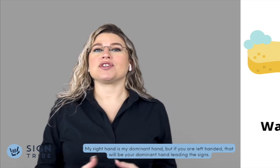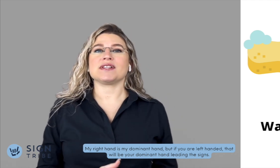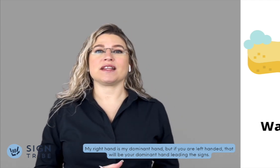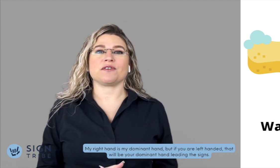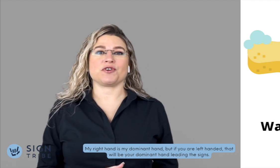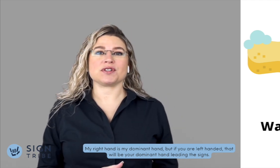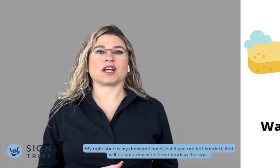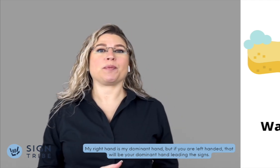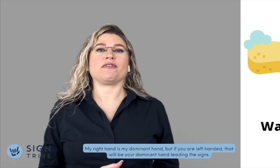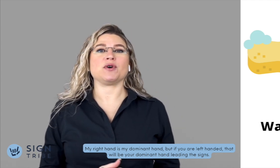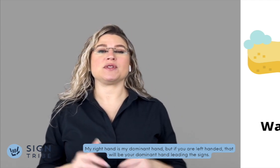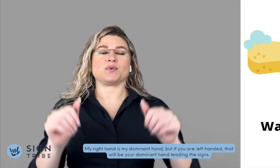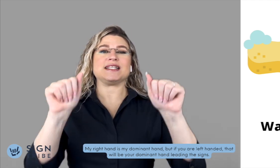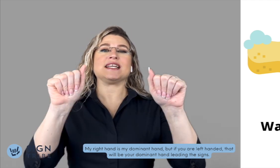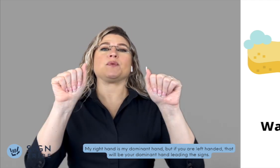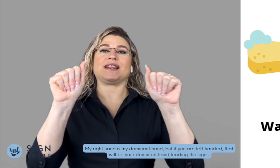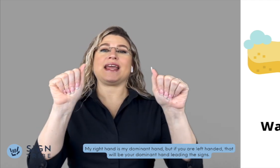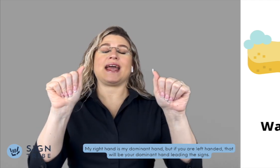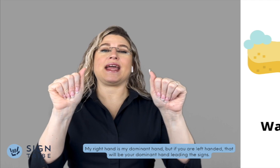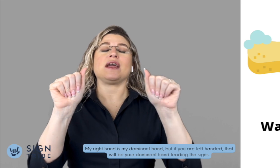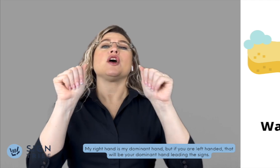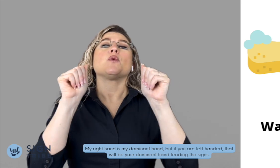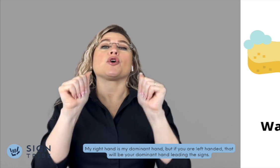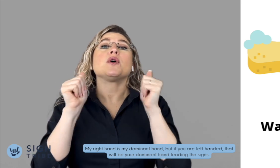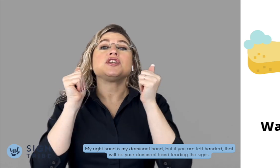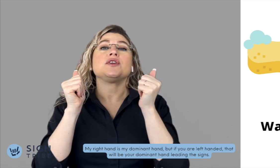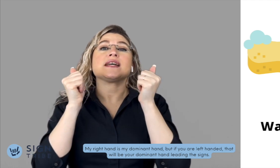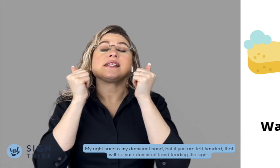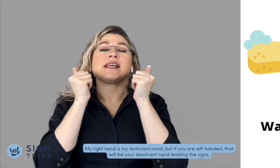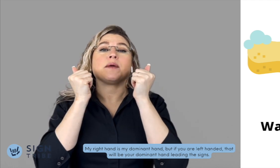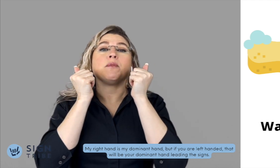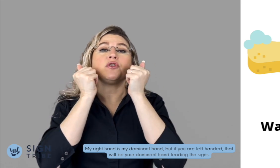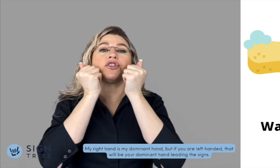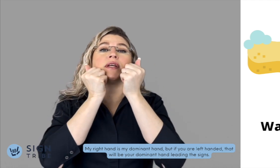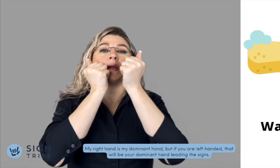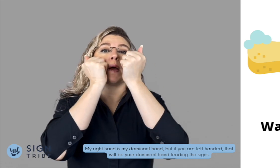like the first couple of ones we did with the A, we're going to do that same motion